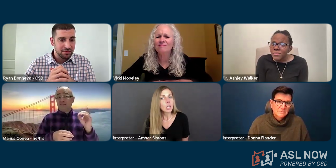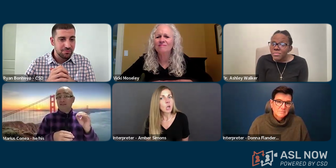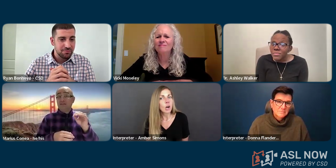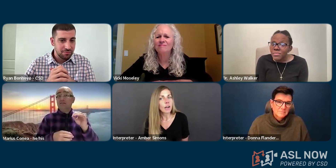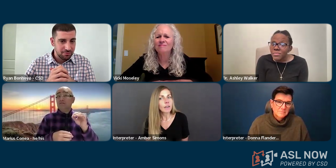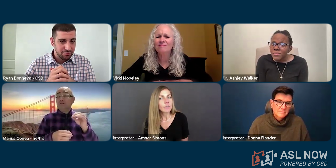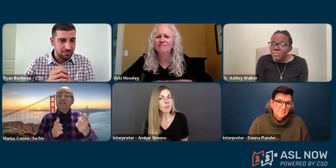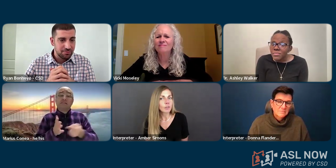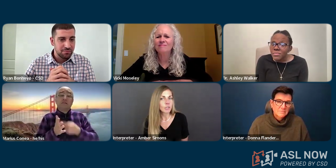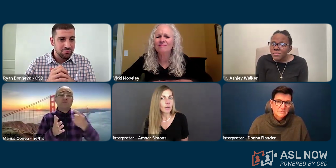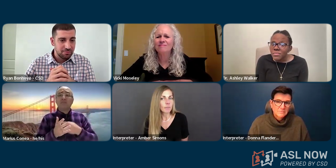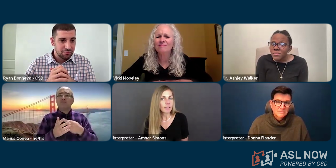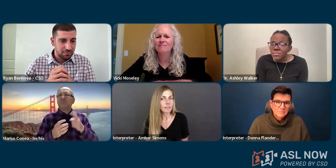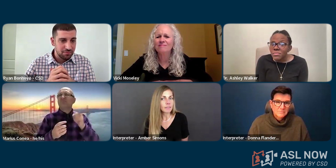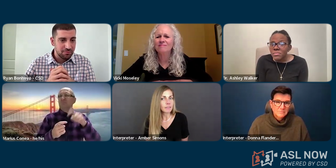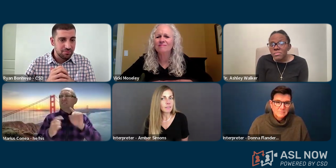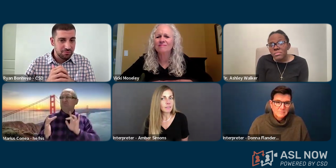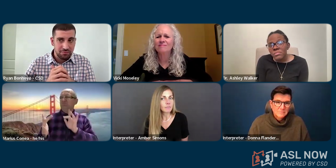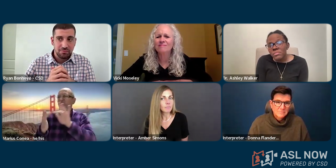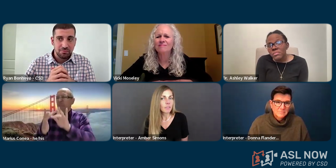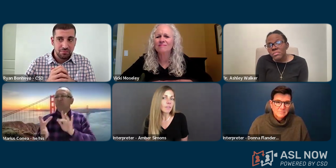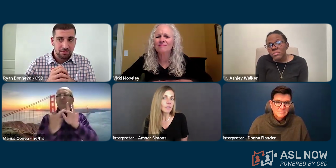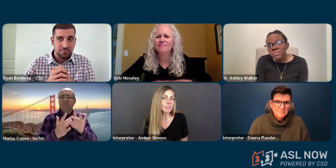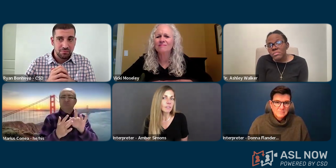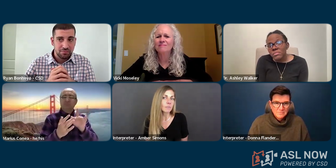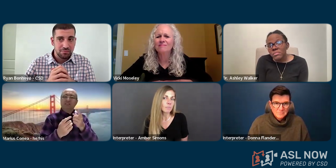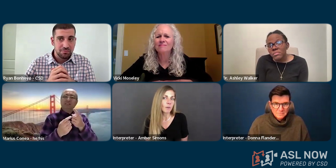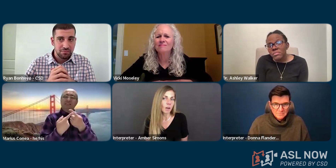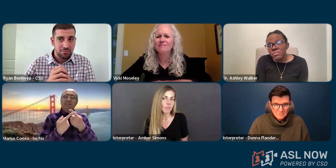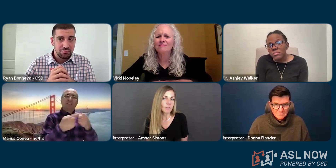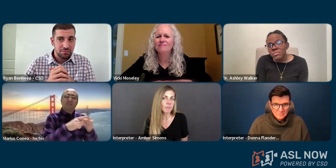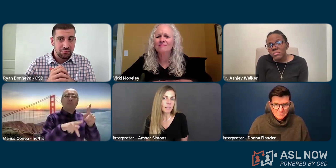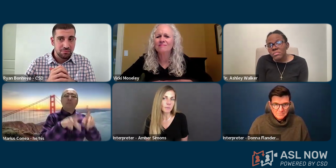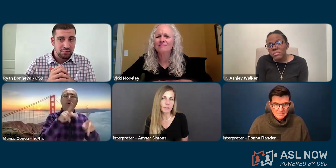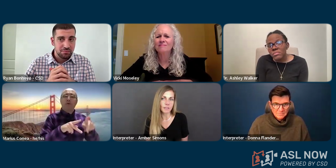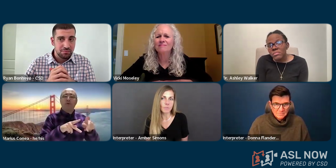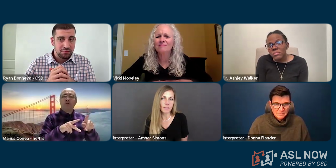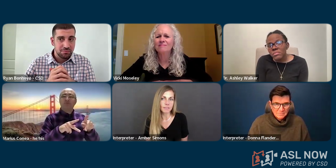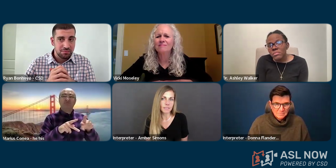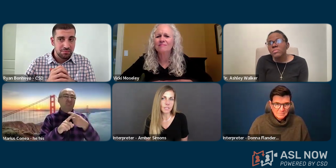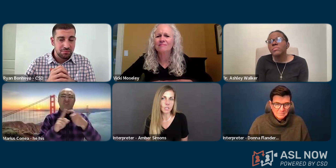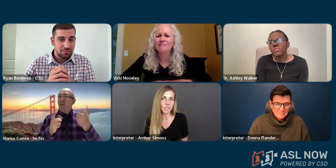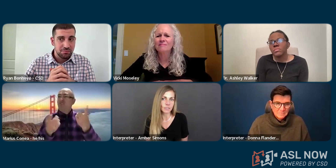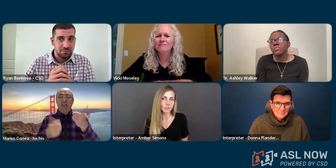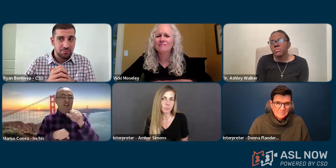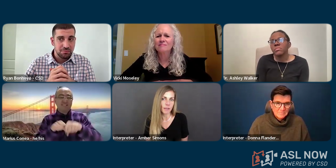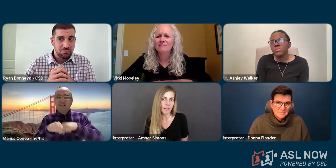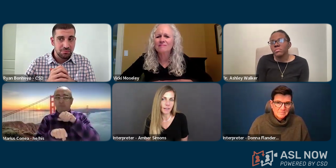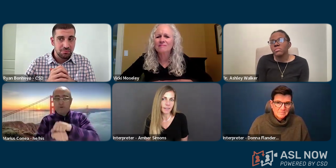A lot of large companies, even of the medium sized companies here in Japan,